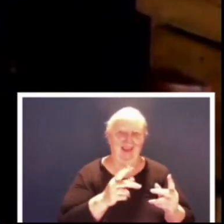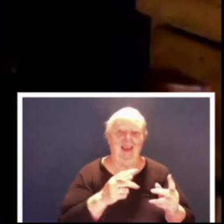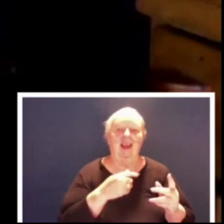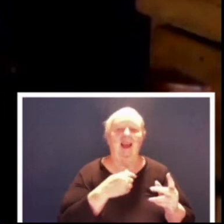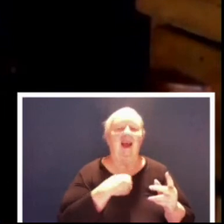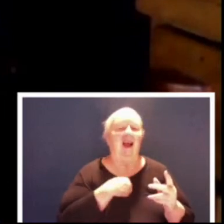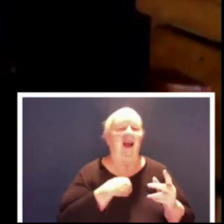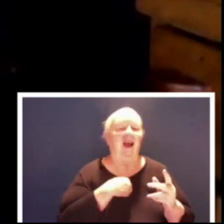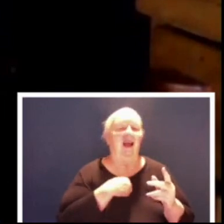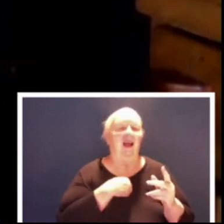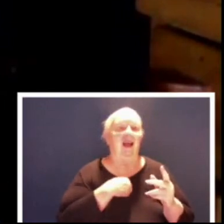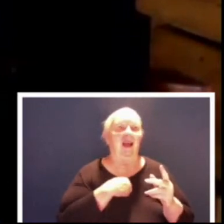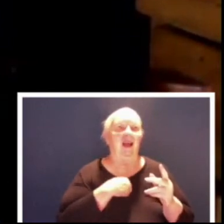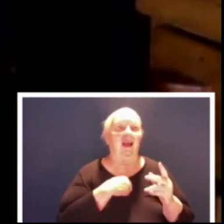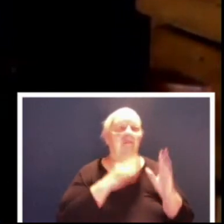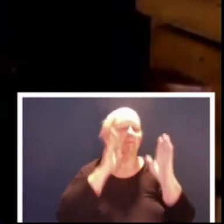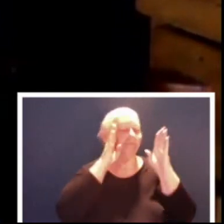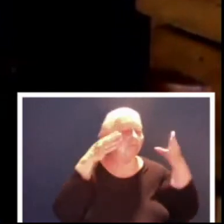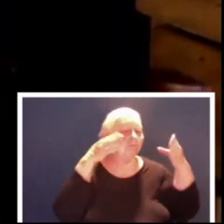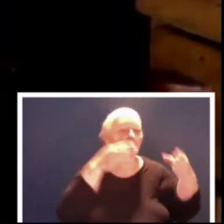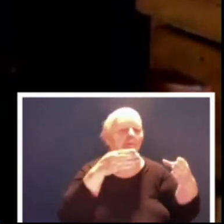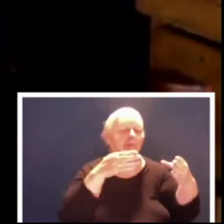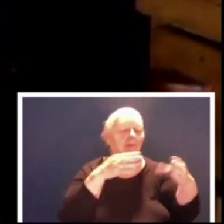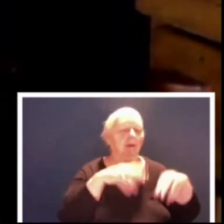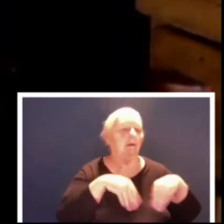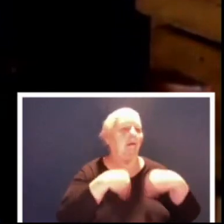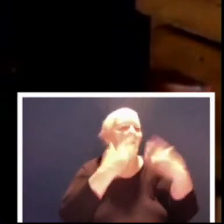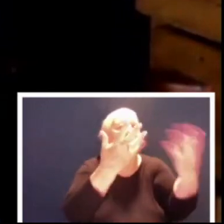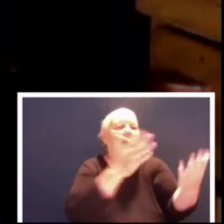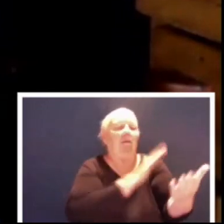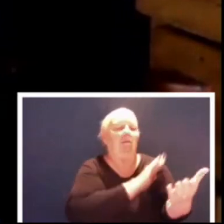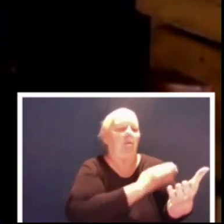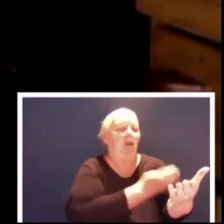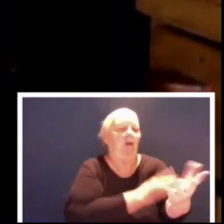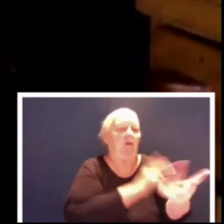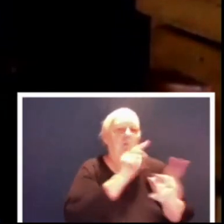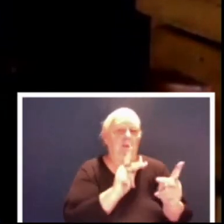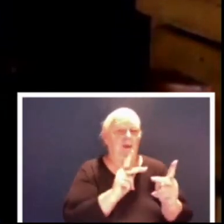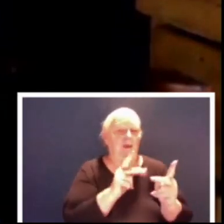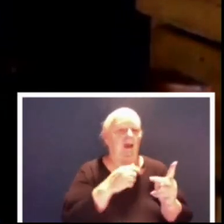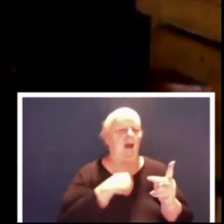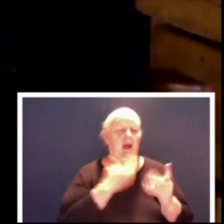I'm here to serve you. I have so many resources. I love this conversation.